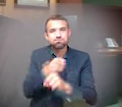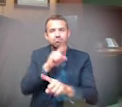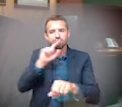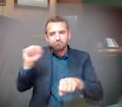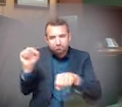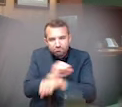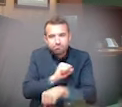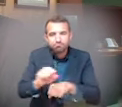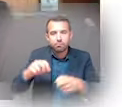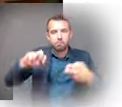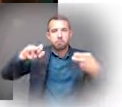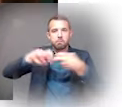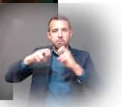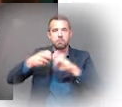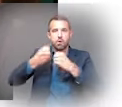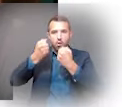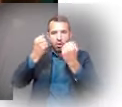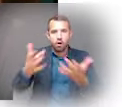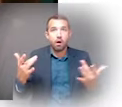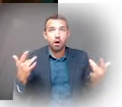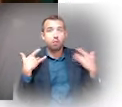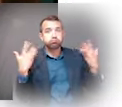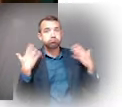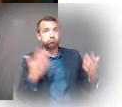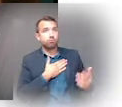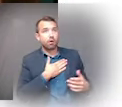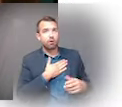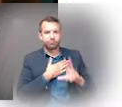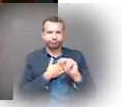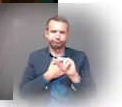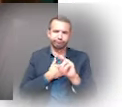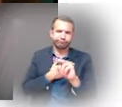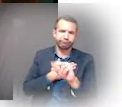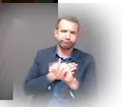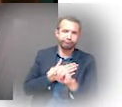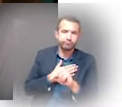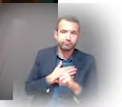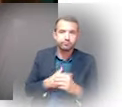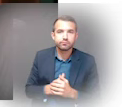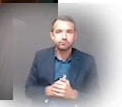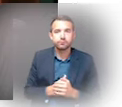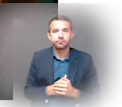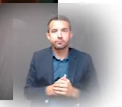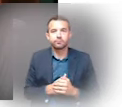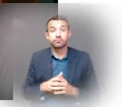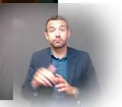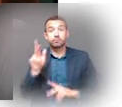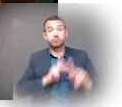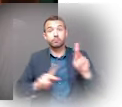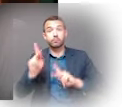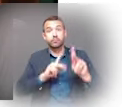is not yours because, somewhere in the neighborhood of a third to a half of all the people who die at the hands of police